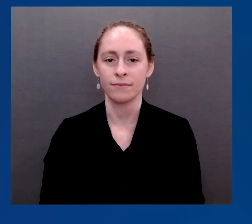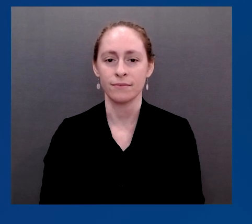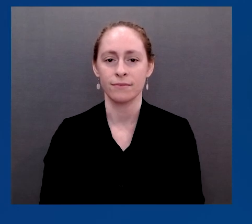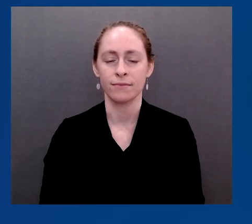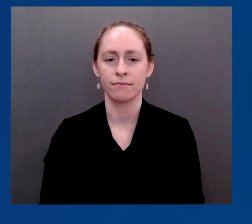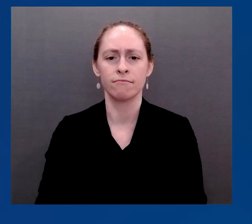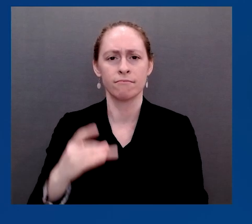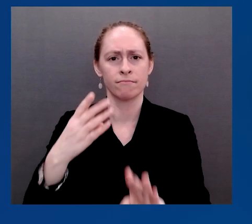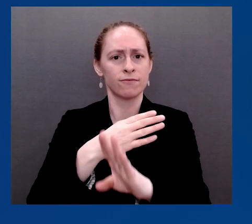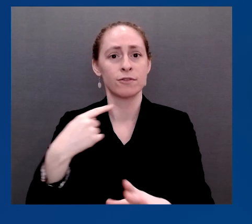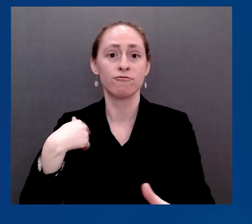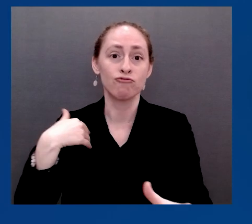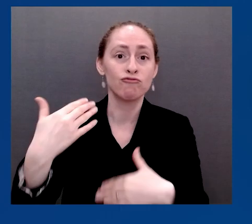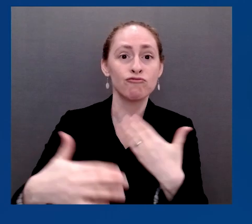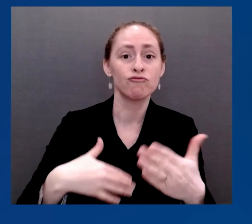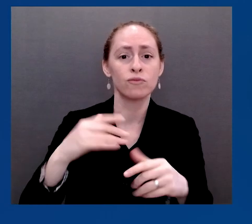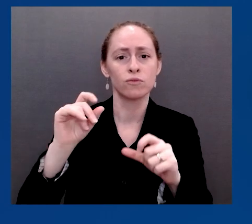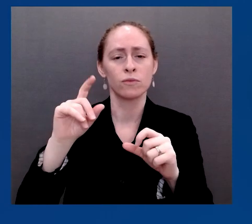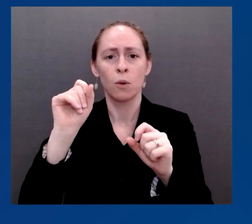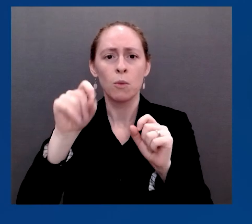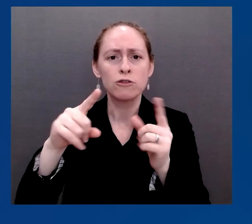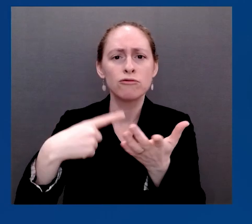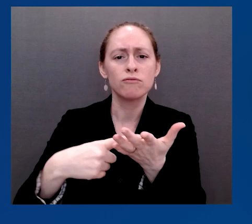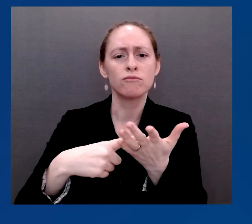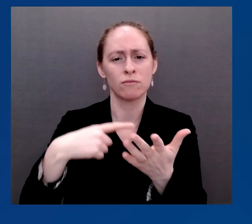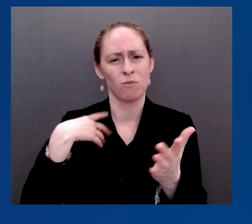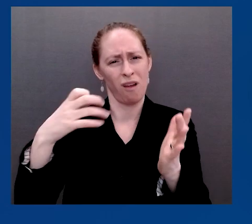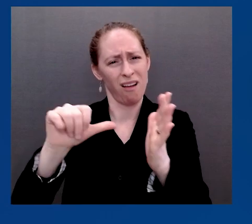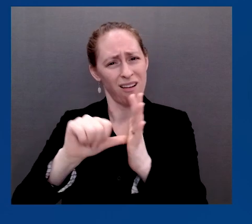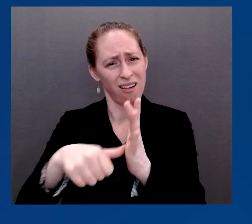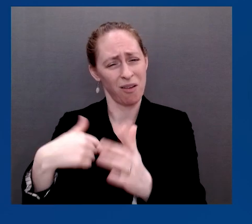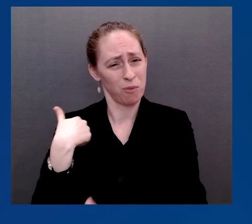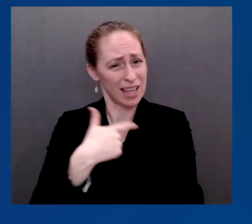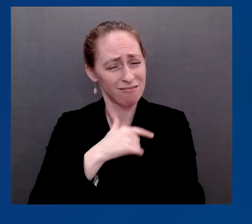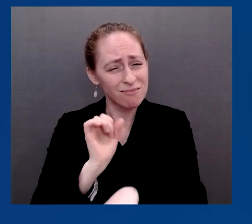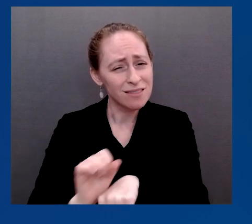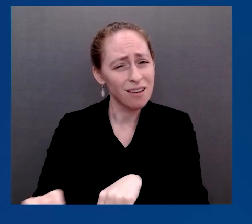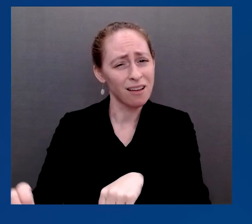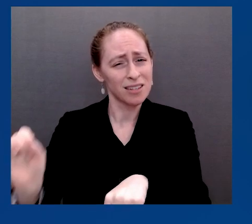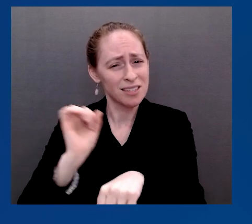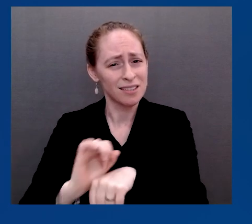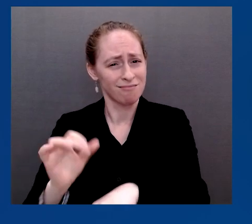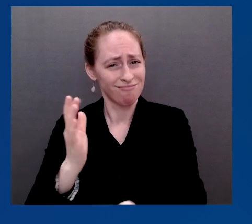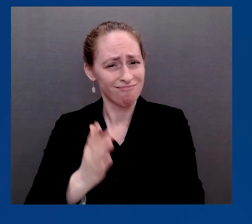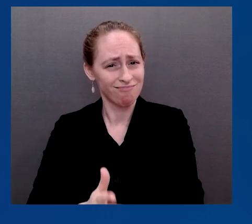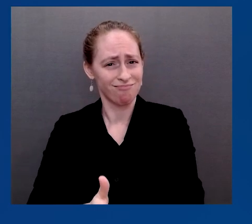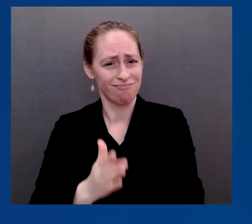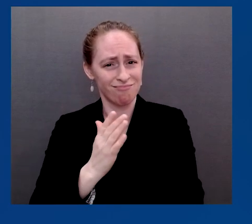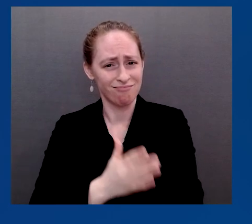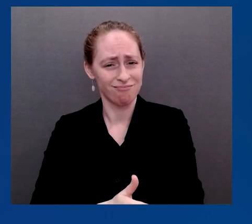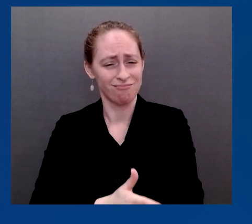Last week, we learned the U.S. economy created 6.6 million new jobs in the President's first year in office.